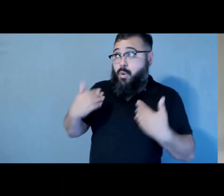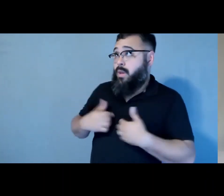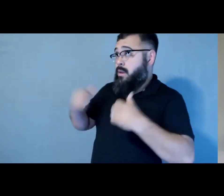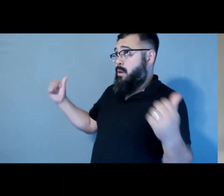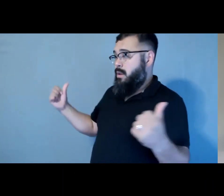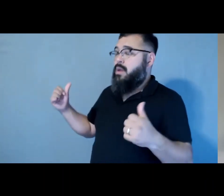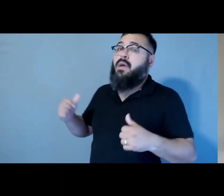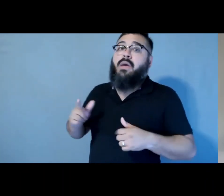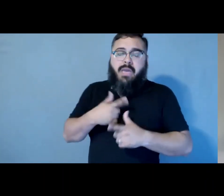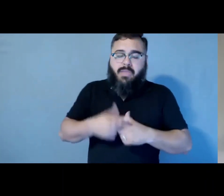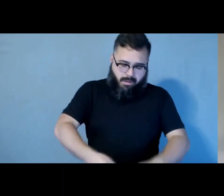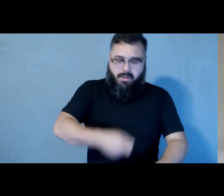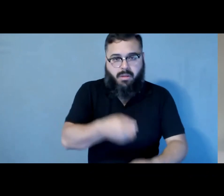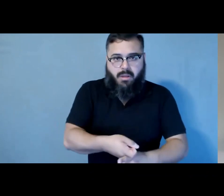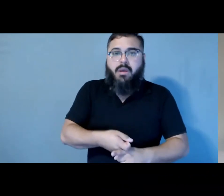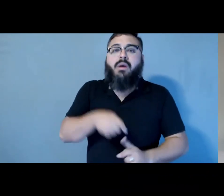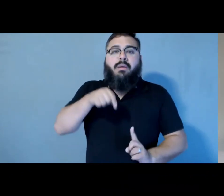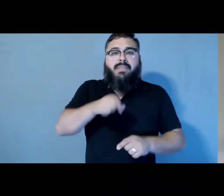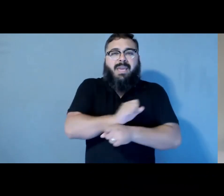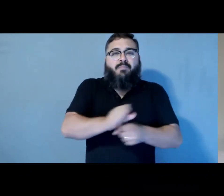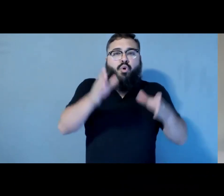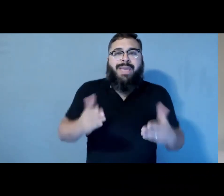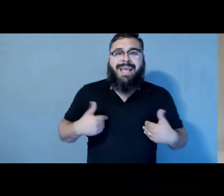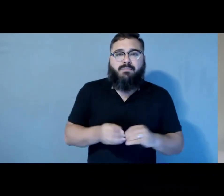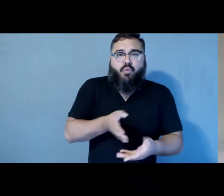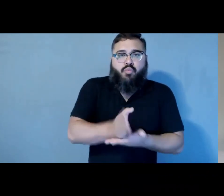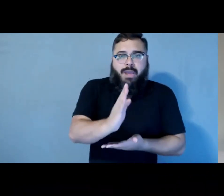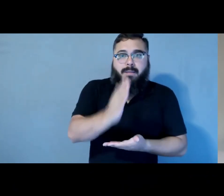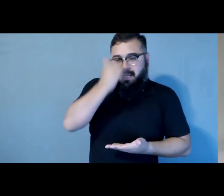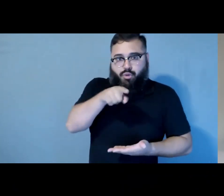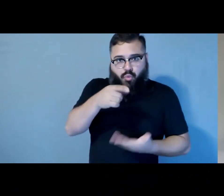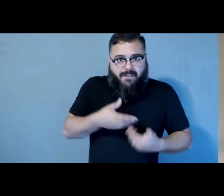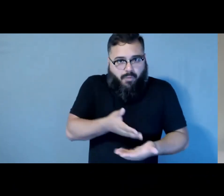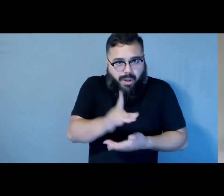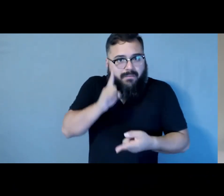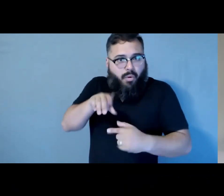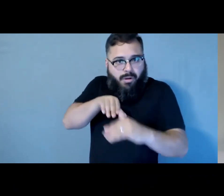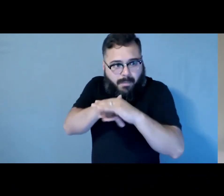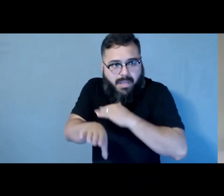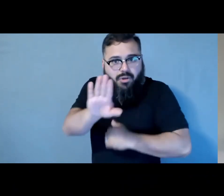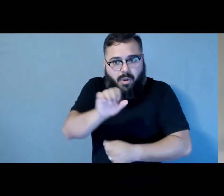then they have more rights because they may have the right to an accommodation at work, and so in this example,